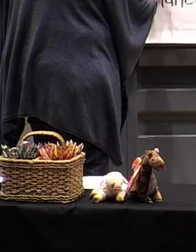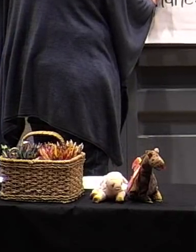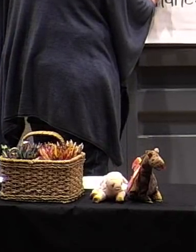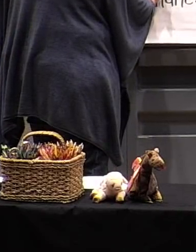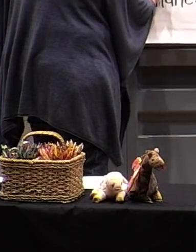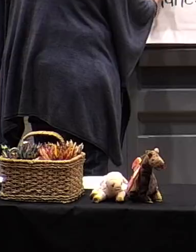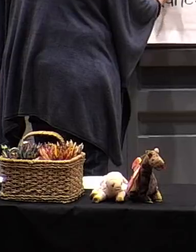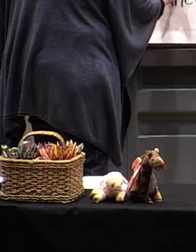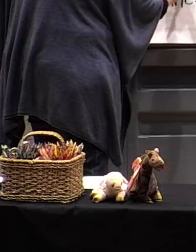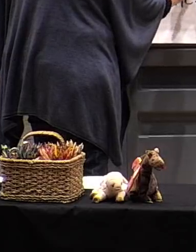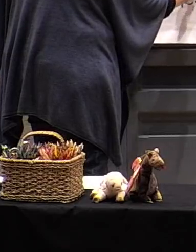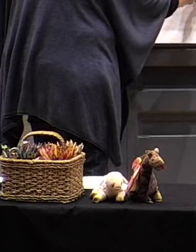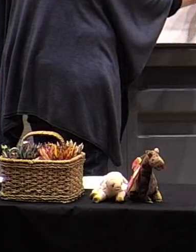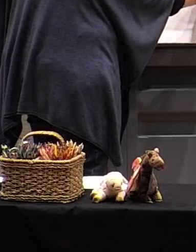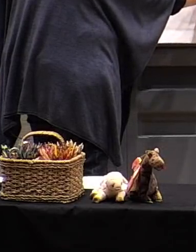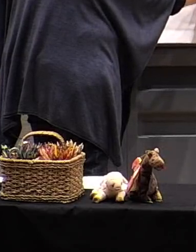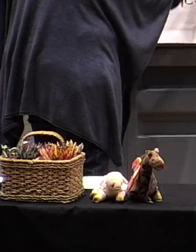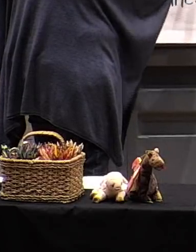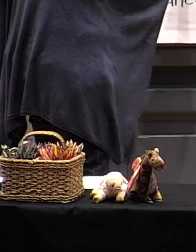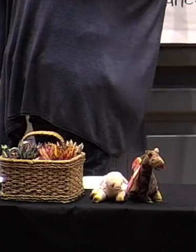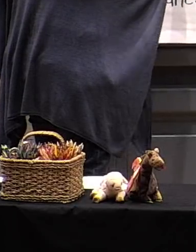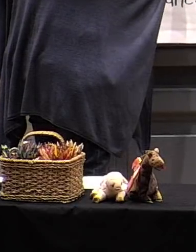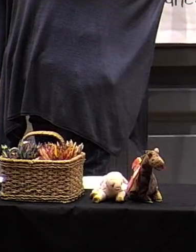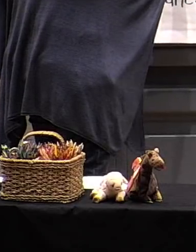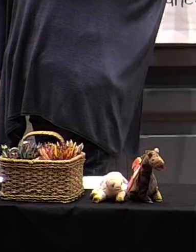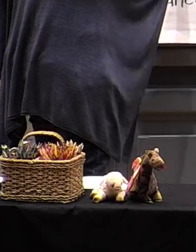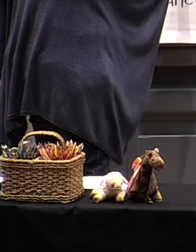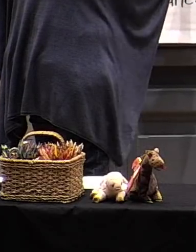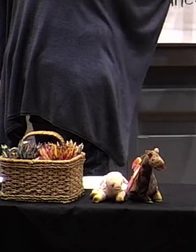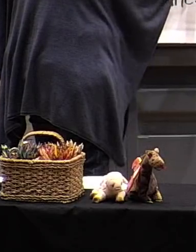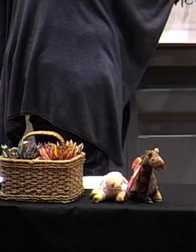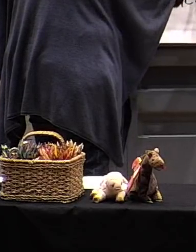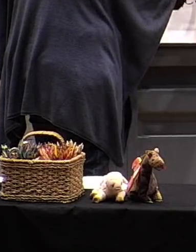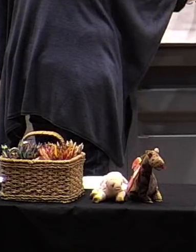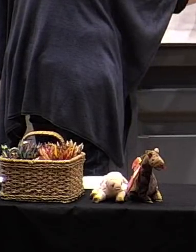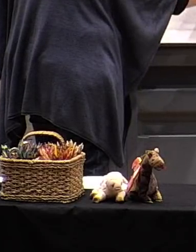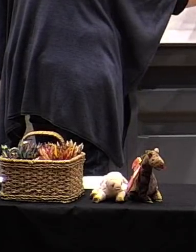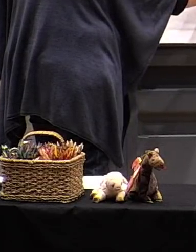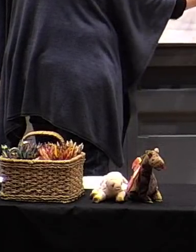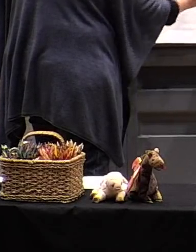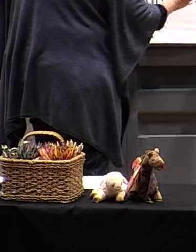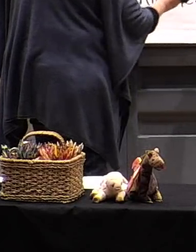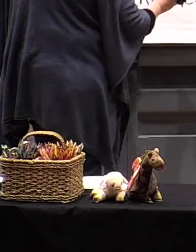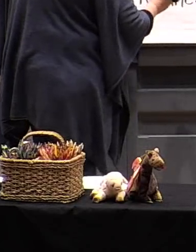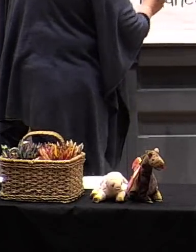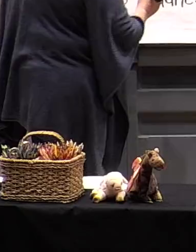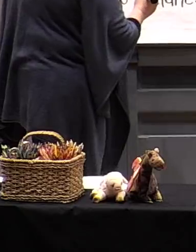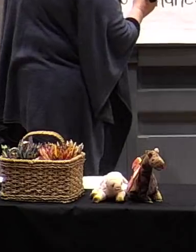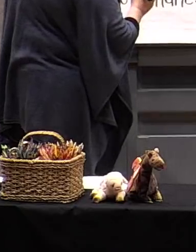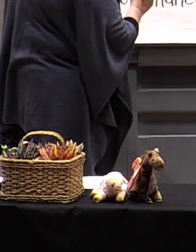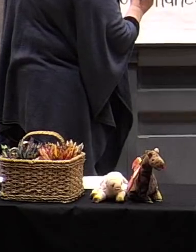I'm gonna use a simple triangle for my trunk. You can use straight lines, you can use a rectangle,